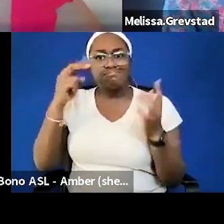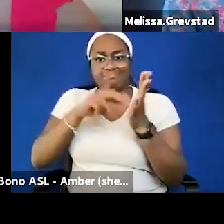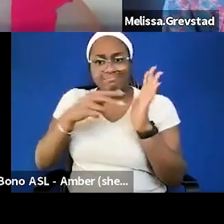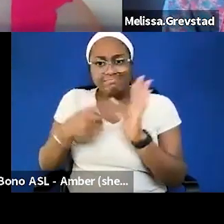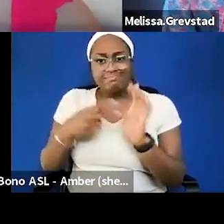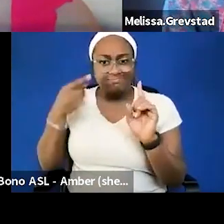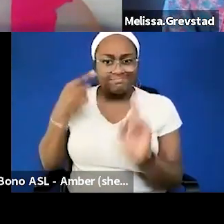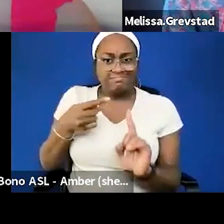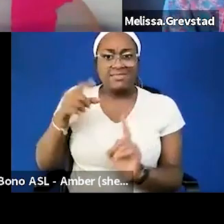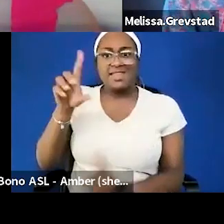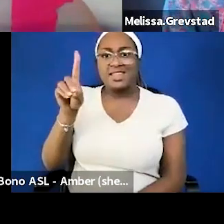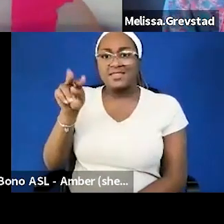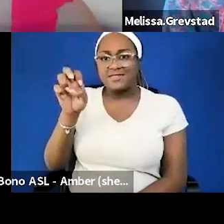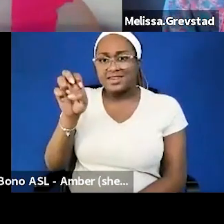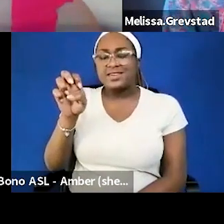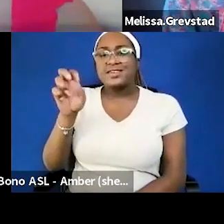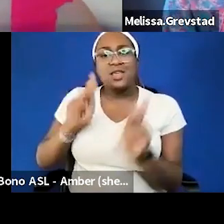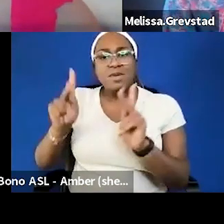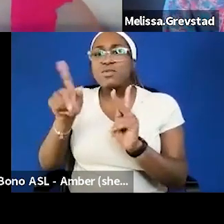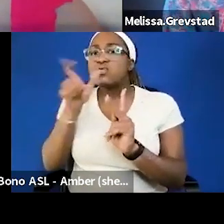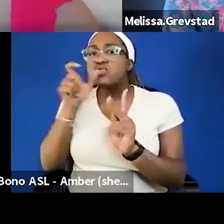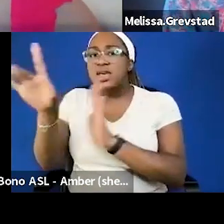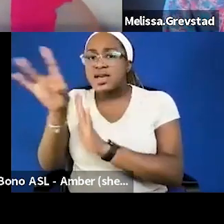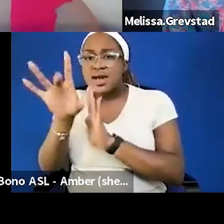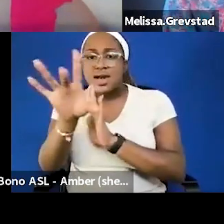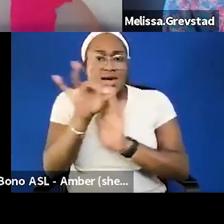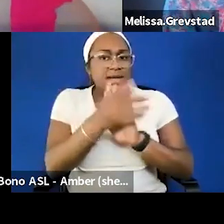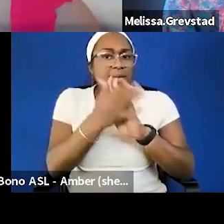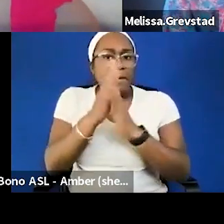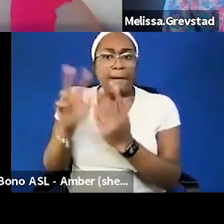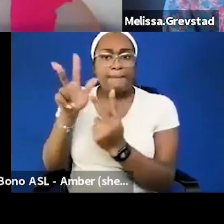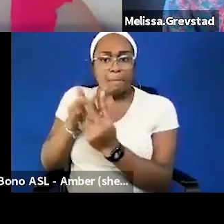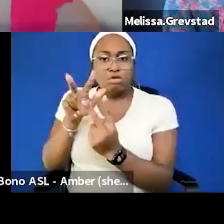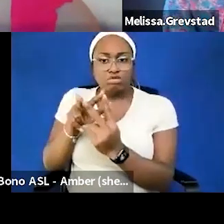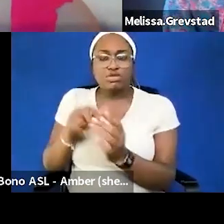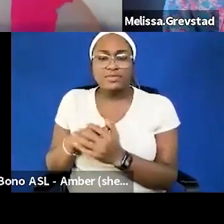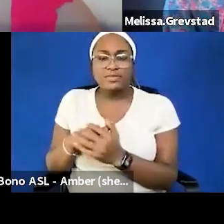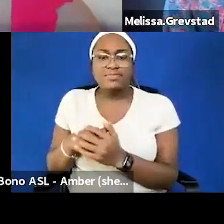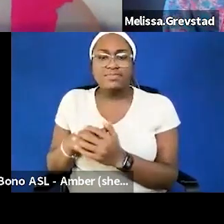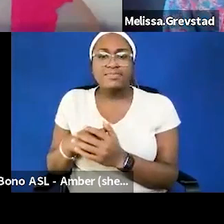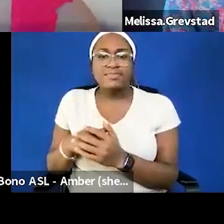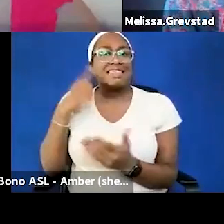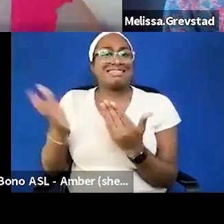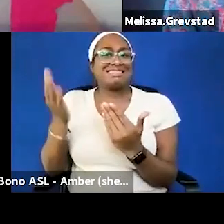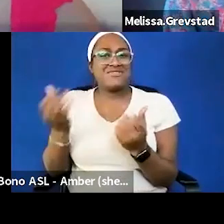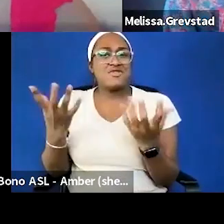Dove has been and the people they've selected to be partners. I think it is really easy for a lot of brands to just choose